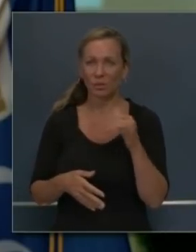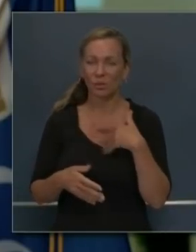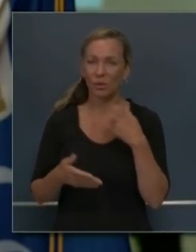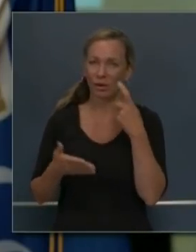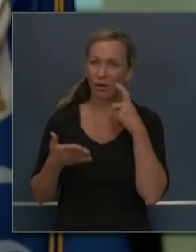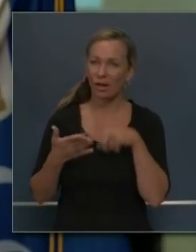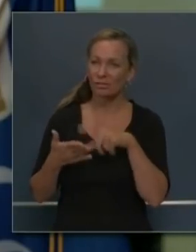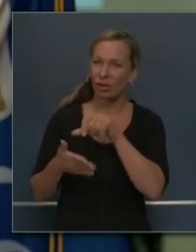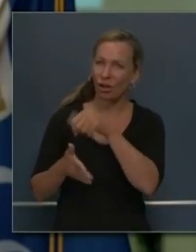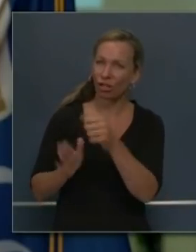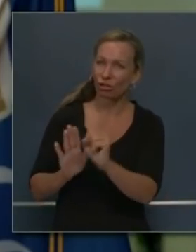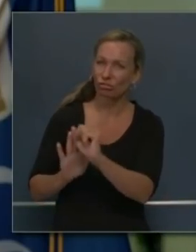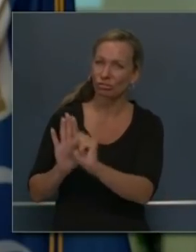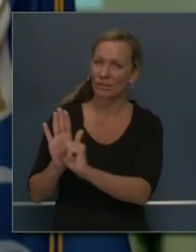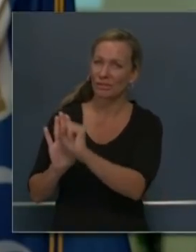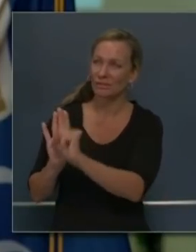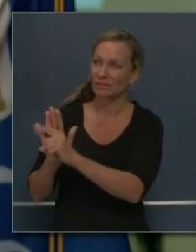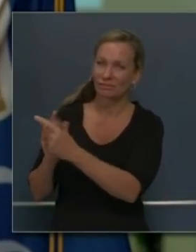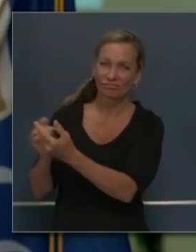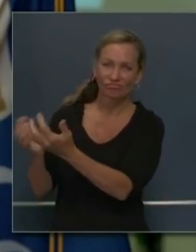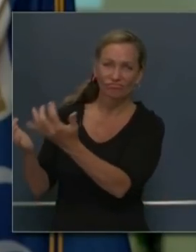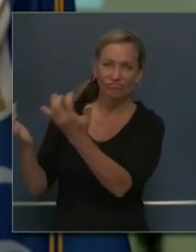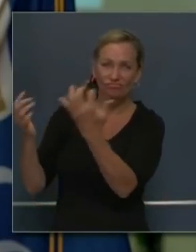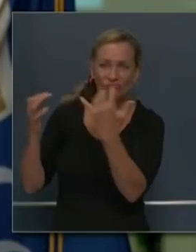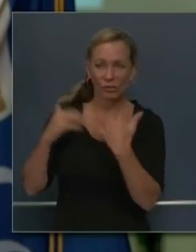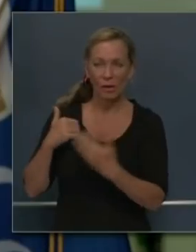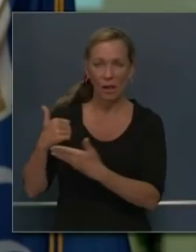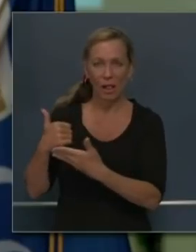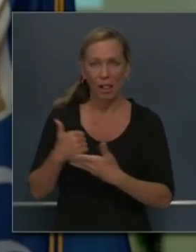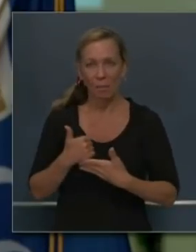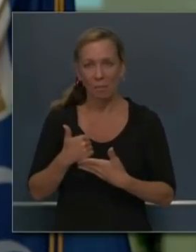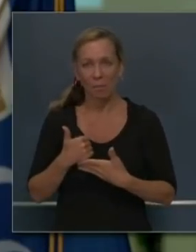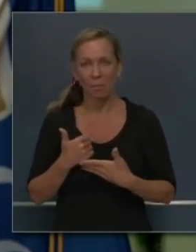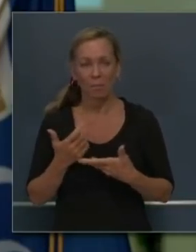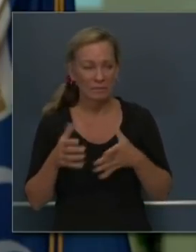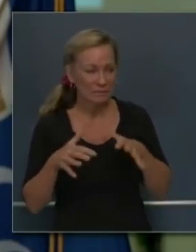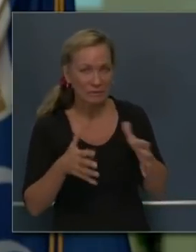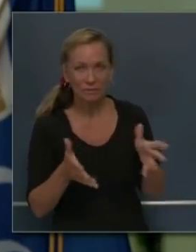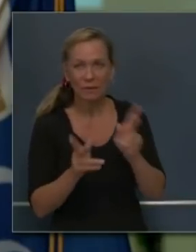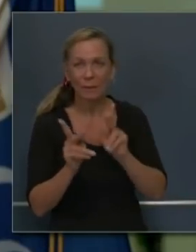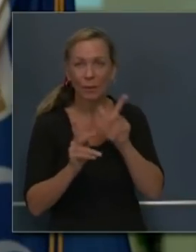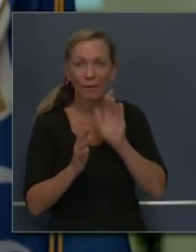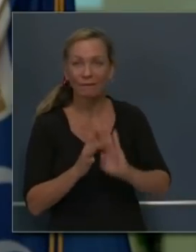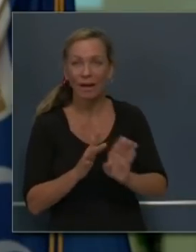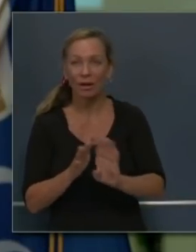AMERICAN RED CROSS AND ELSEWHERE THAT COME FROM ALL OVER THE COUNTRY WITH THEIR